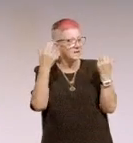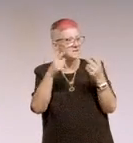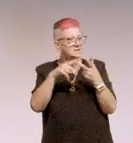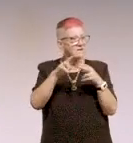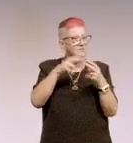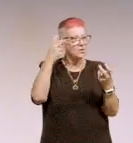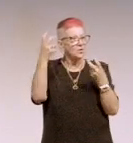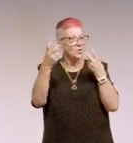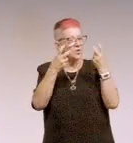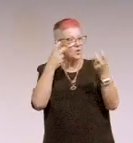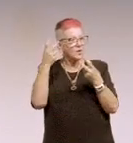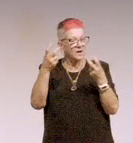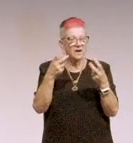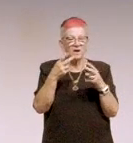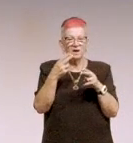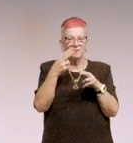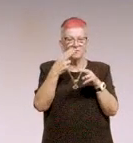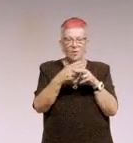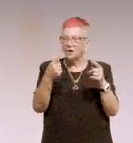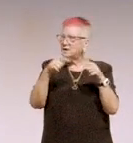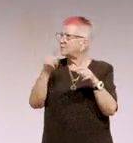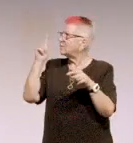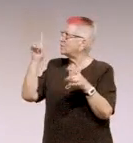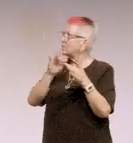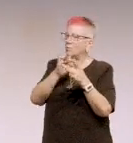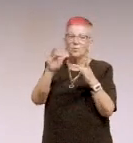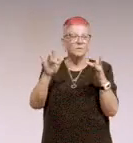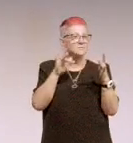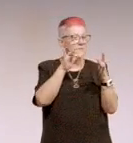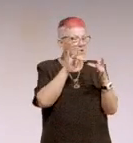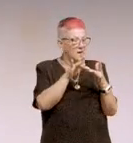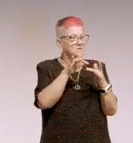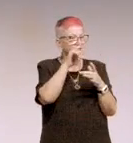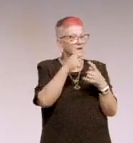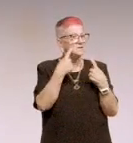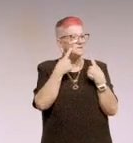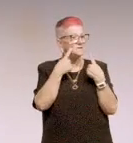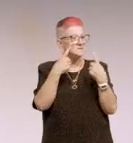change, we are recruiting .